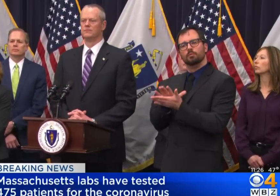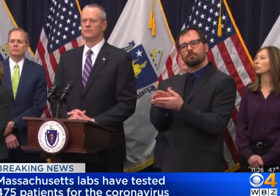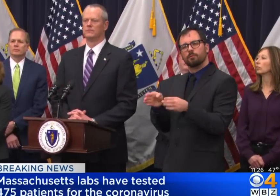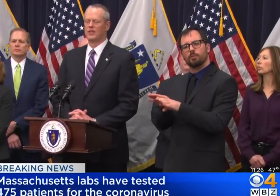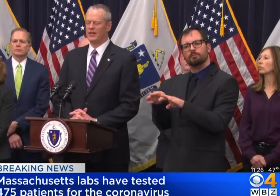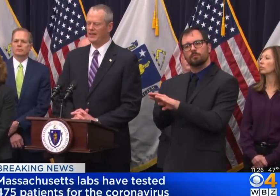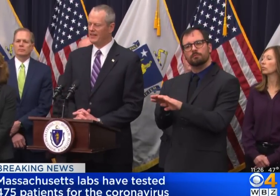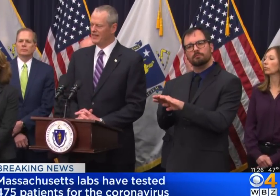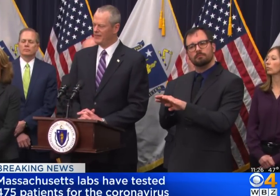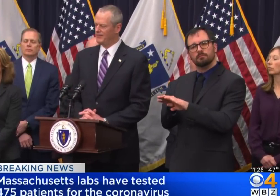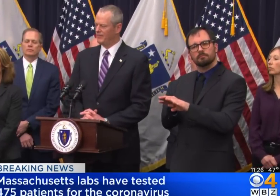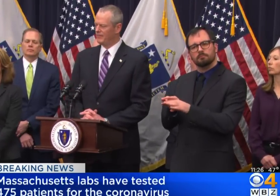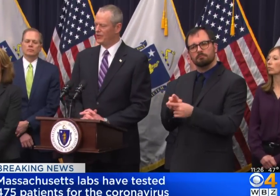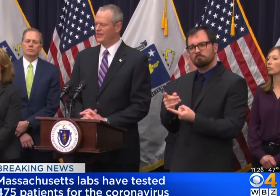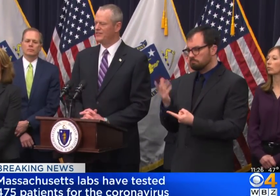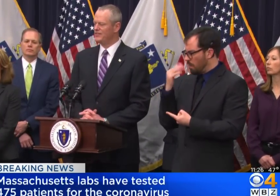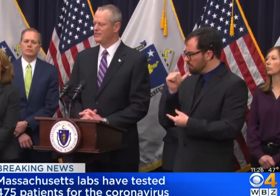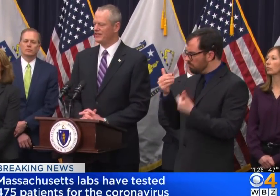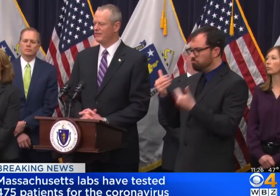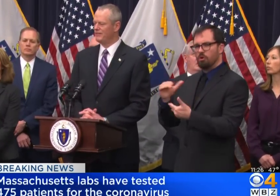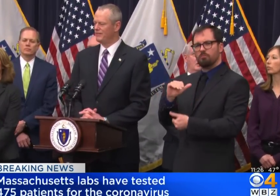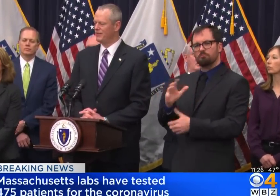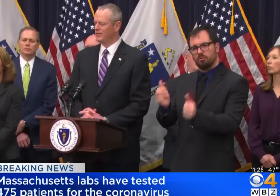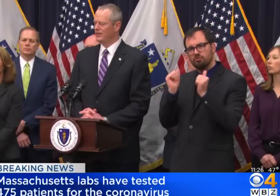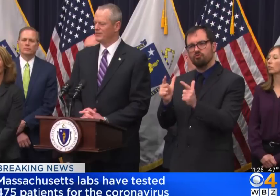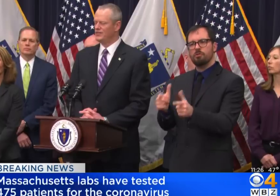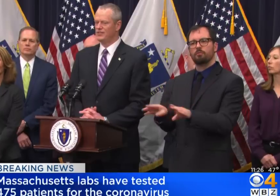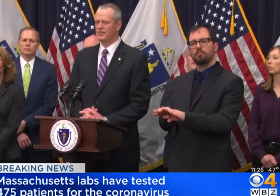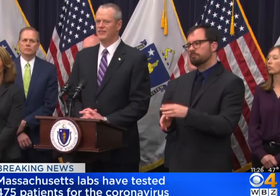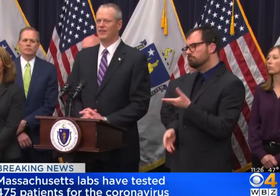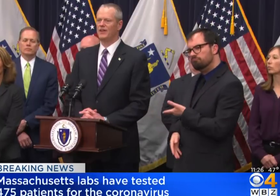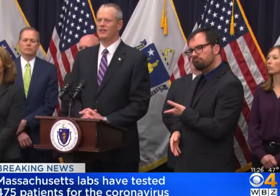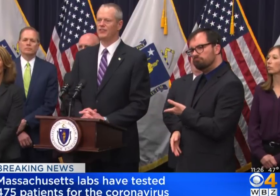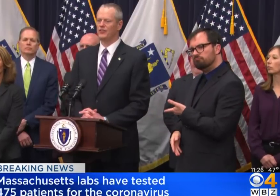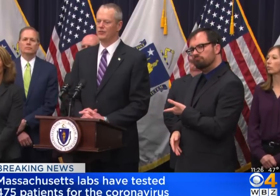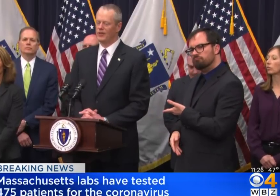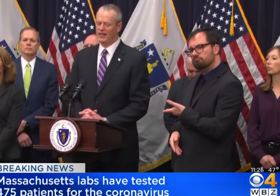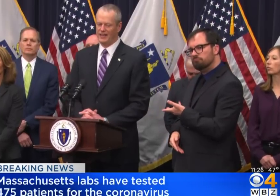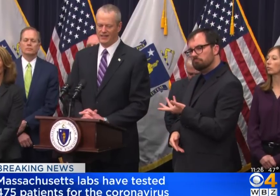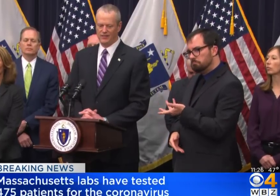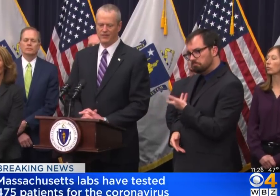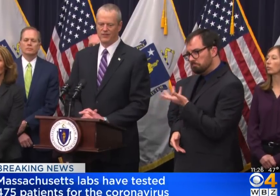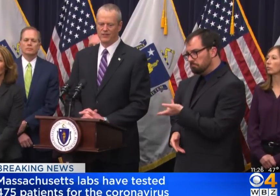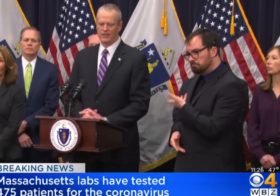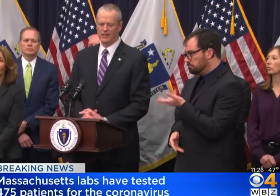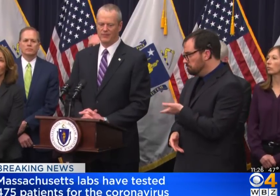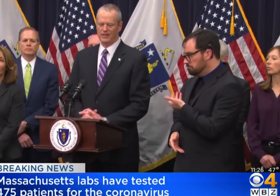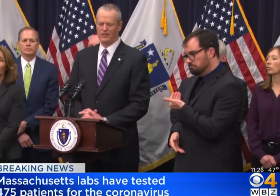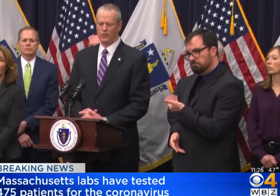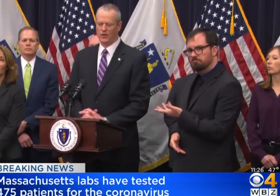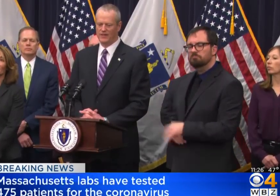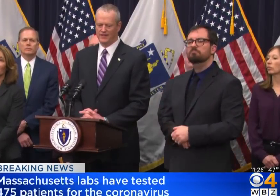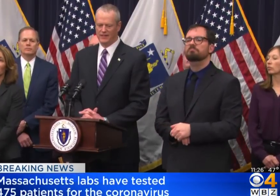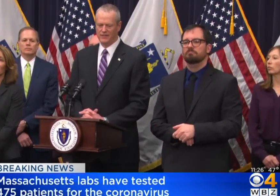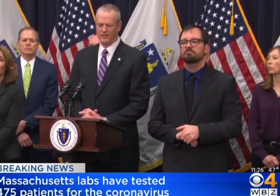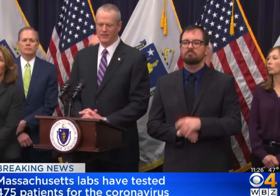SINCE OUR STATE LAB WAS APPROVED FOR TESTING. GOVERNOR, SUPERINTENDENTS